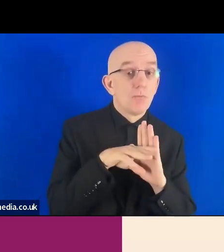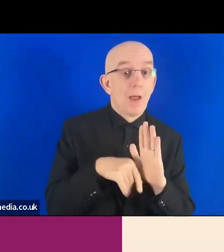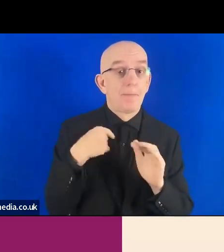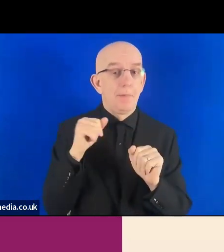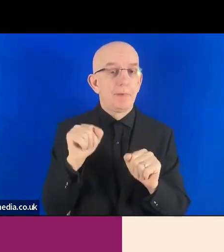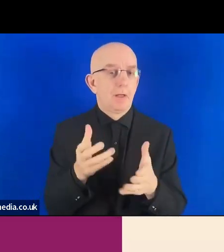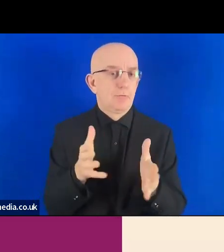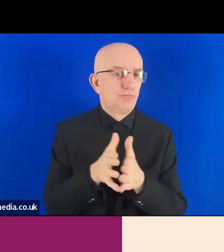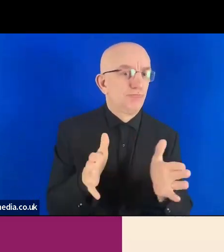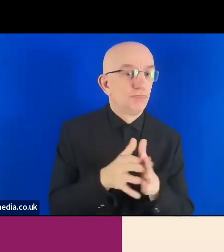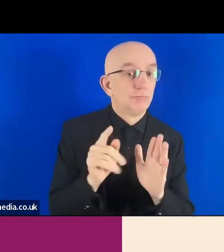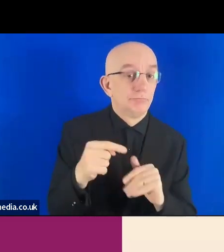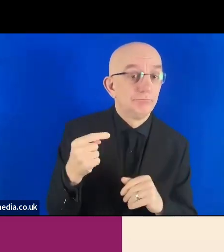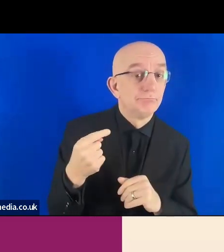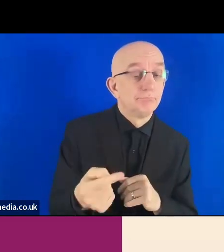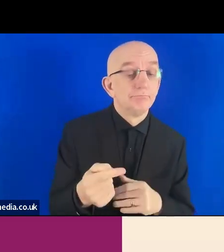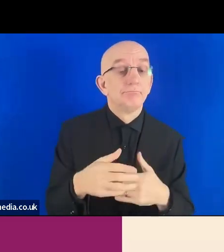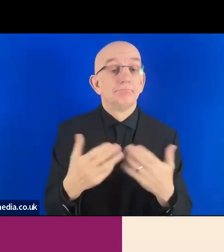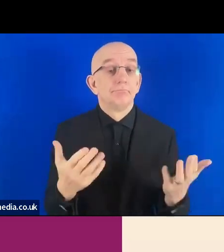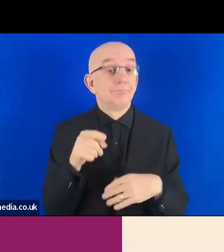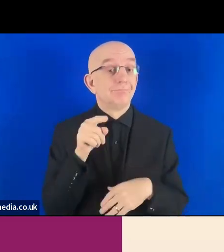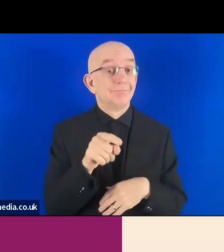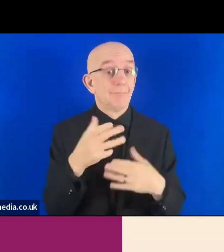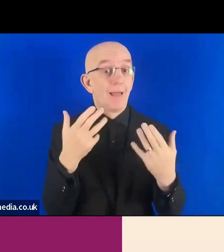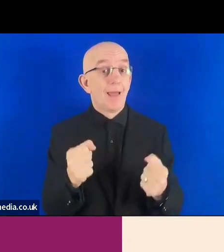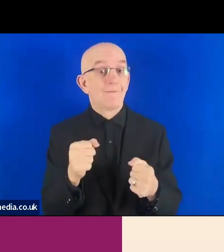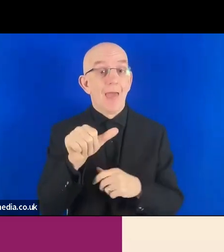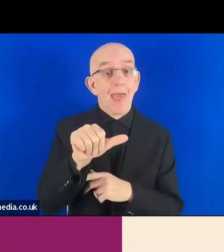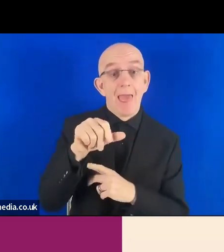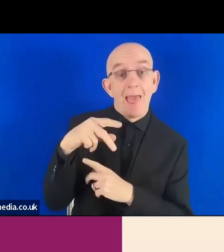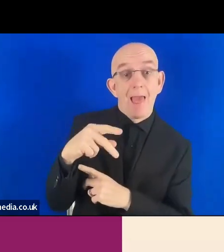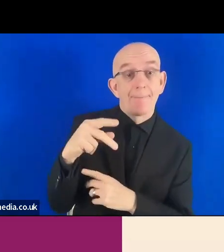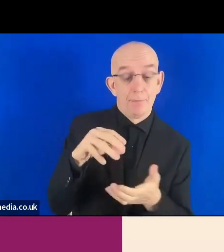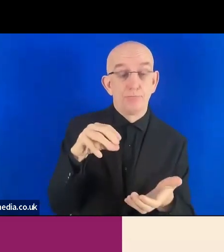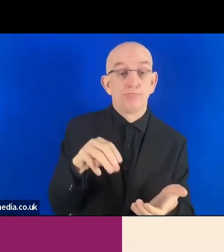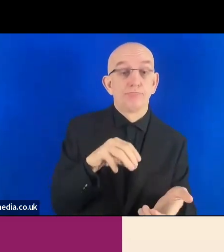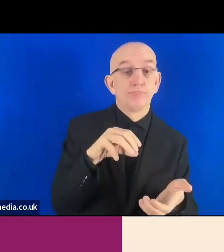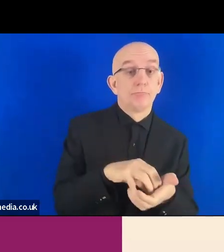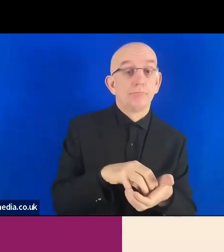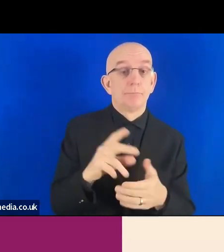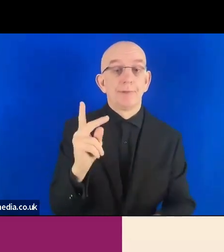which is on Kanopy. So, we are going to do the onboarding